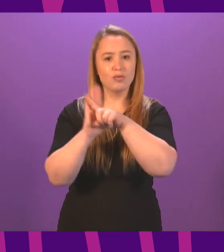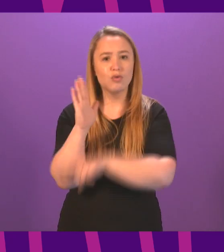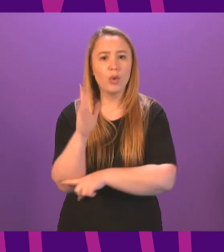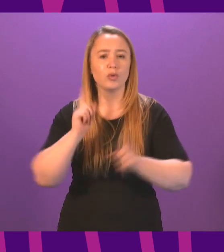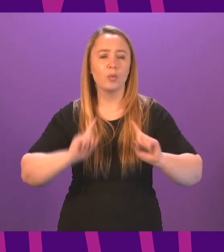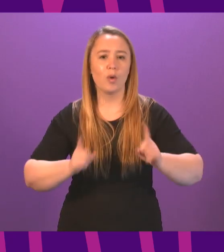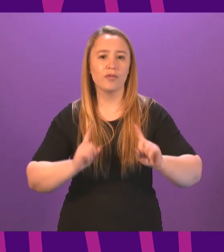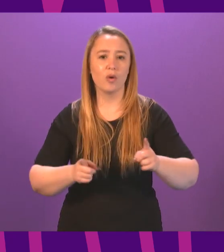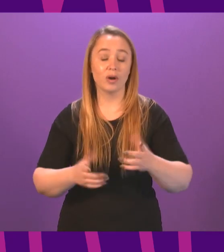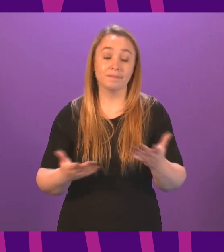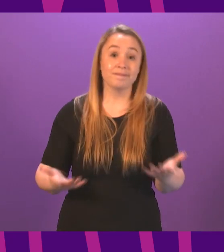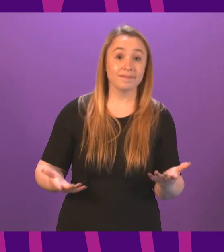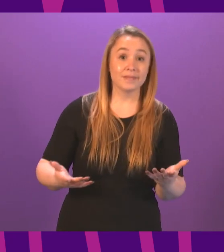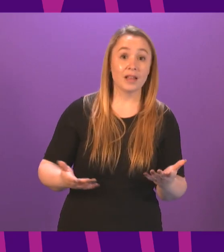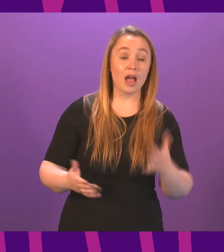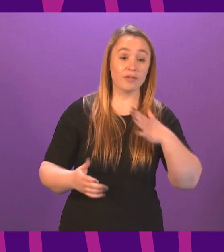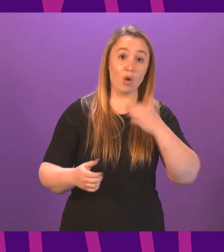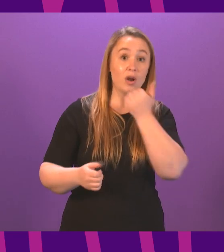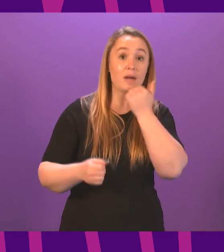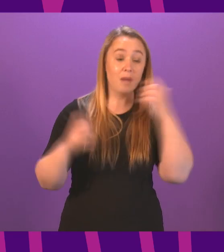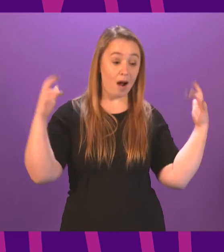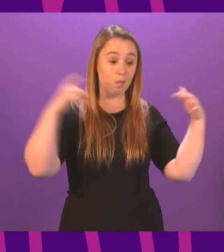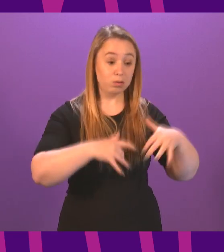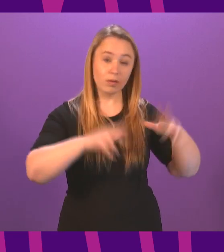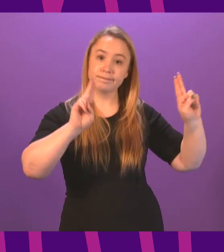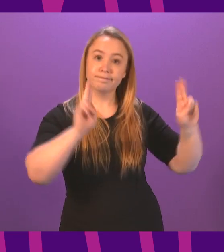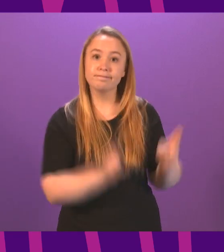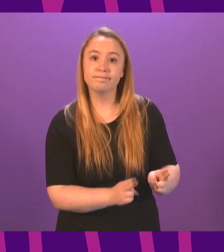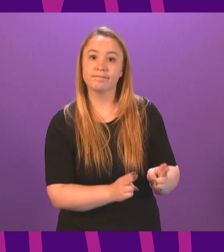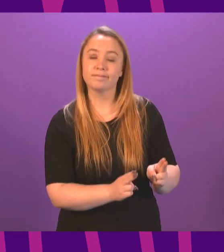reducing the number of people who are coming together. I understand that changing the hours